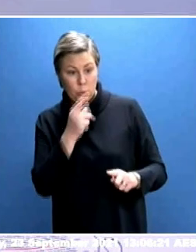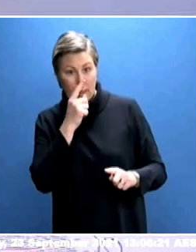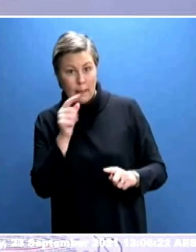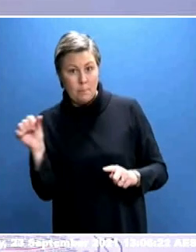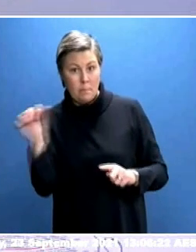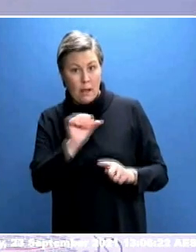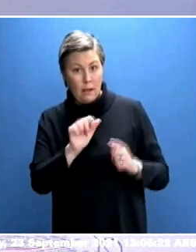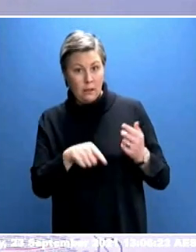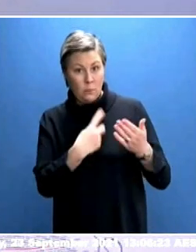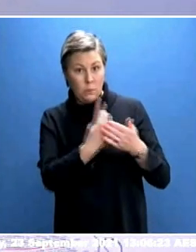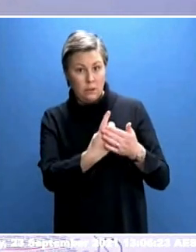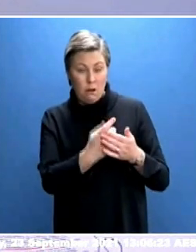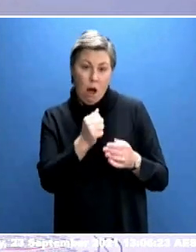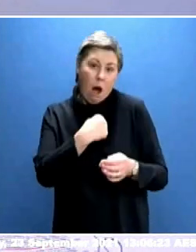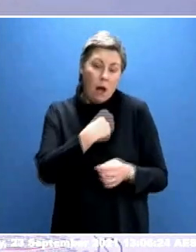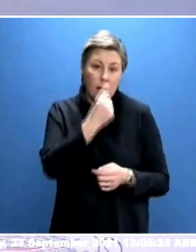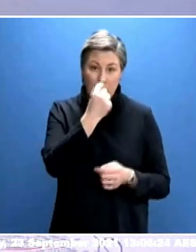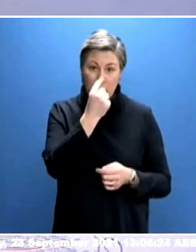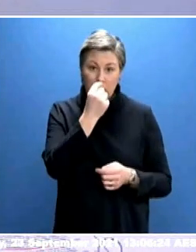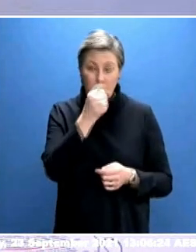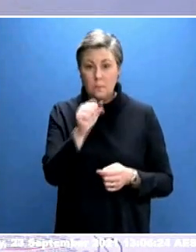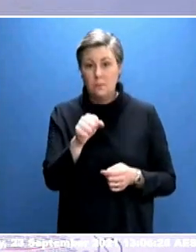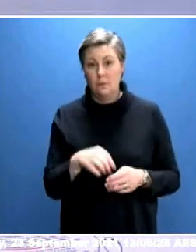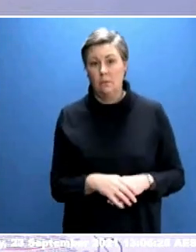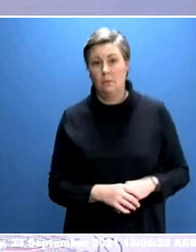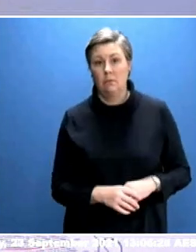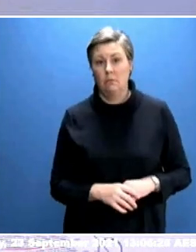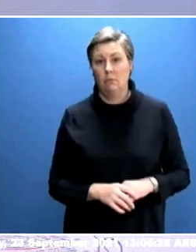I could be and happy to provide any information.